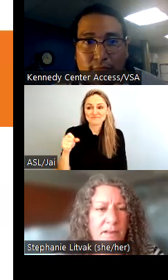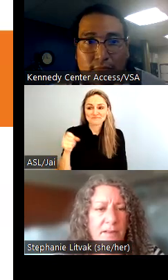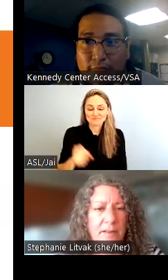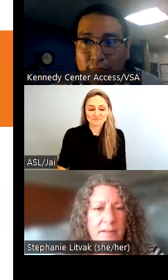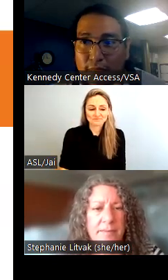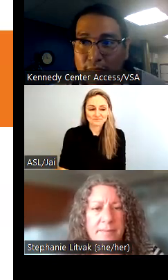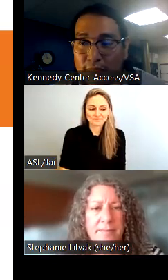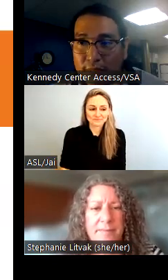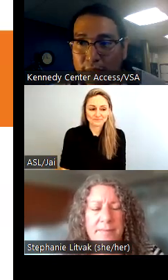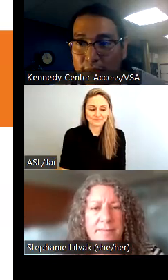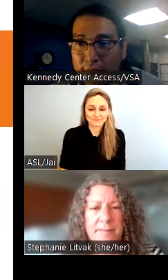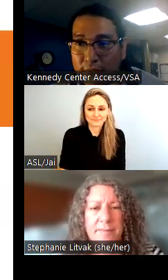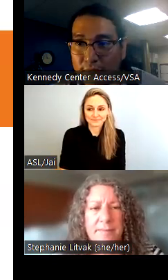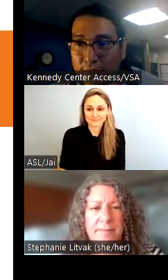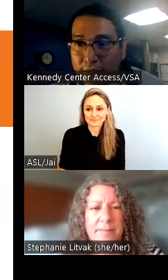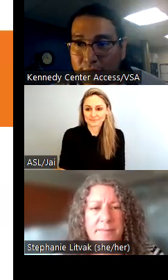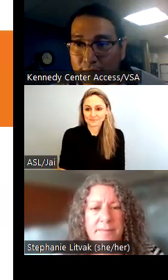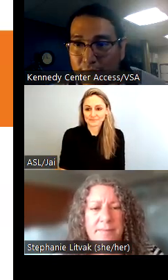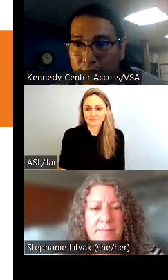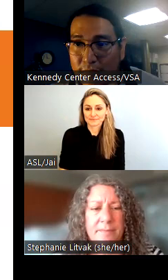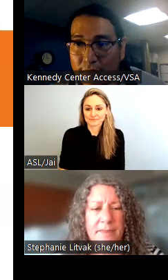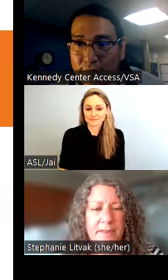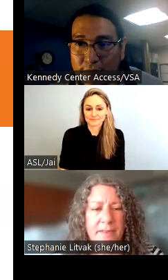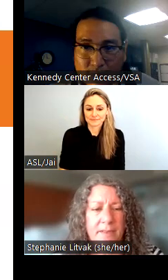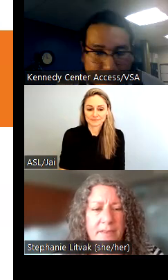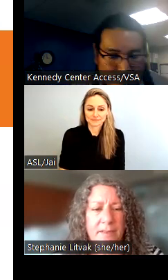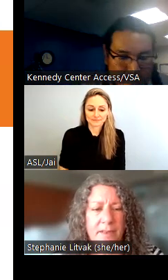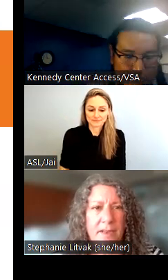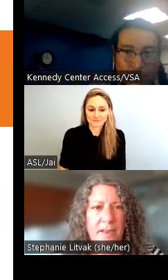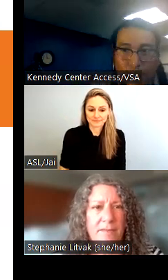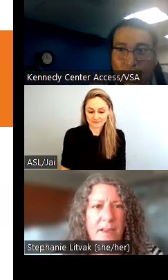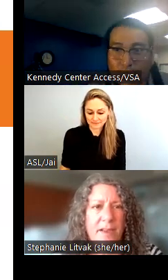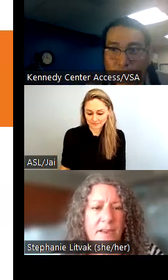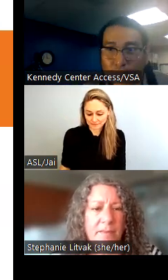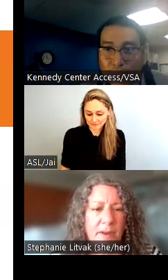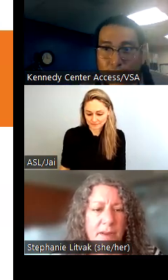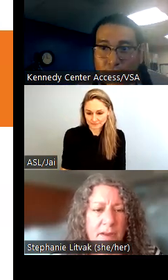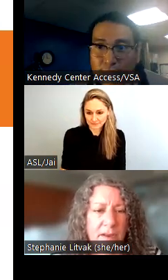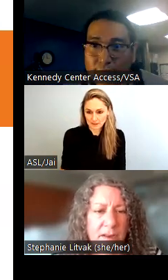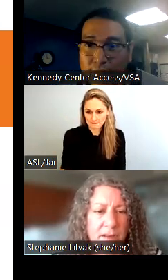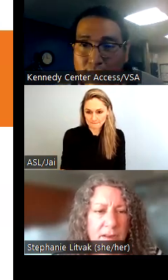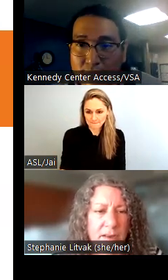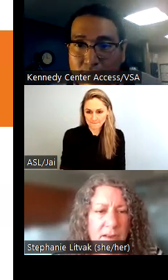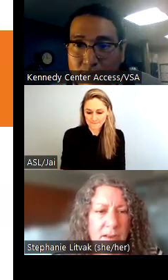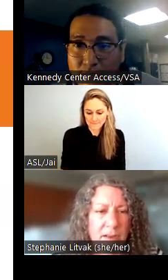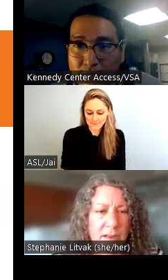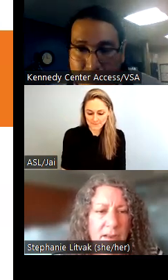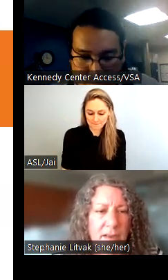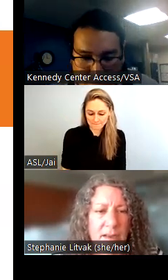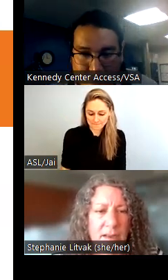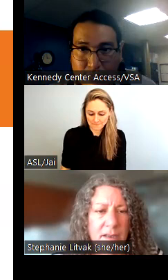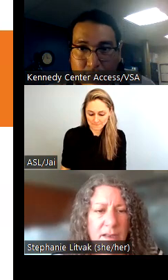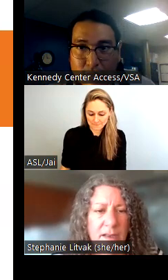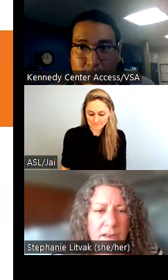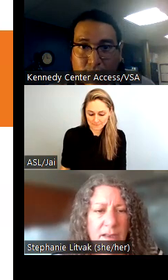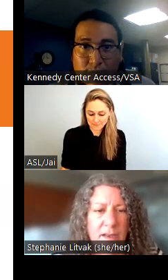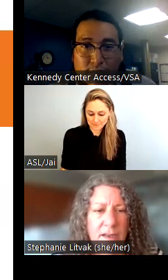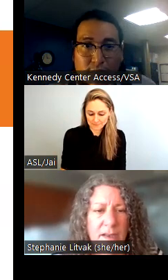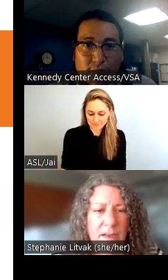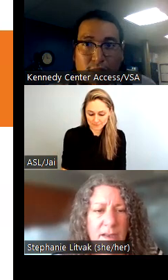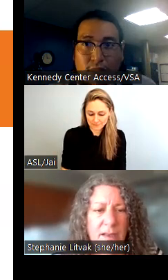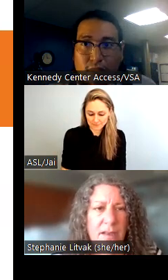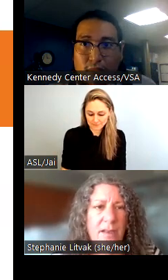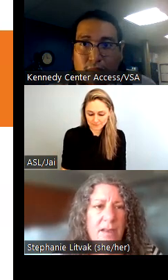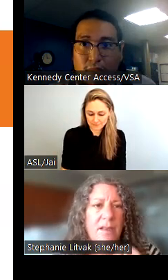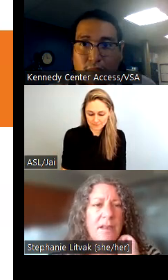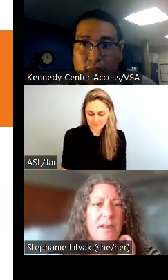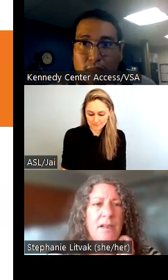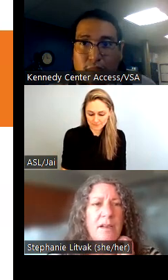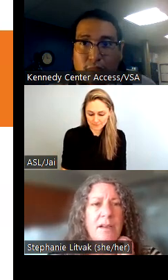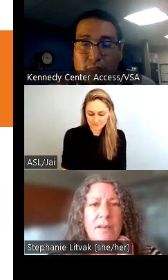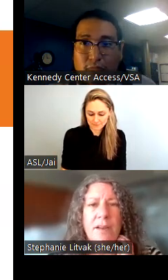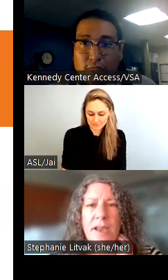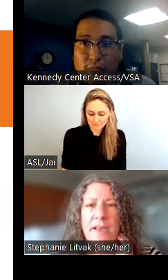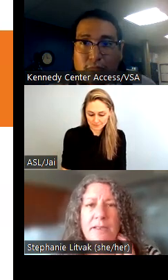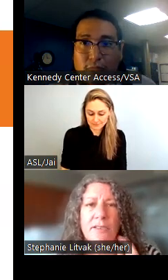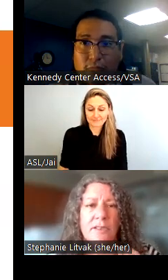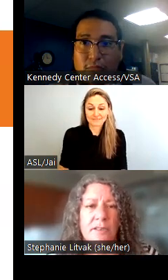Let's see if I can get my all right.